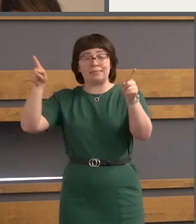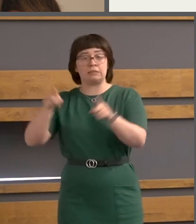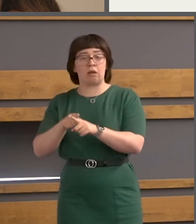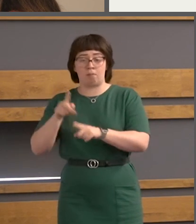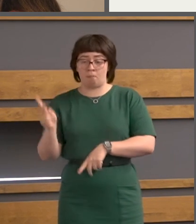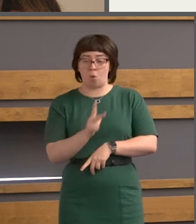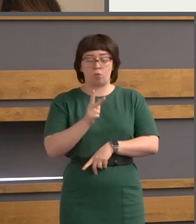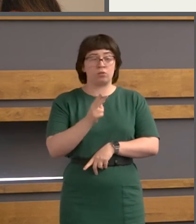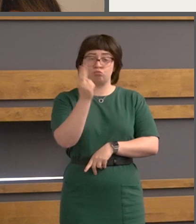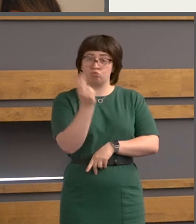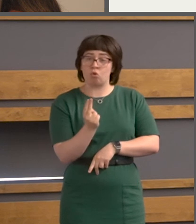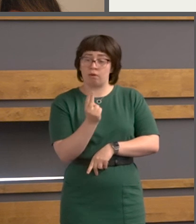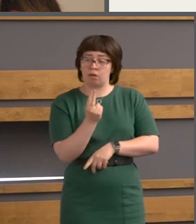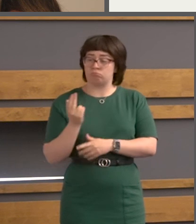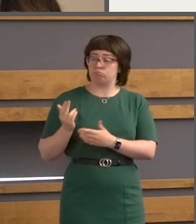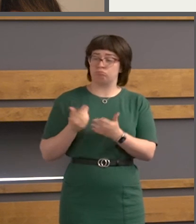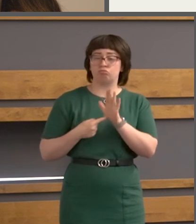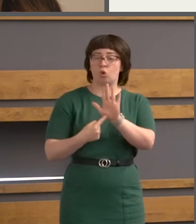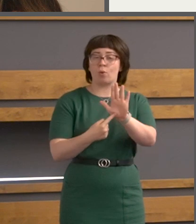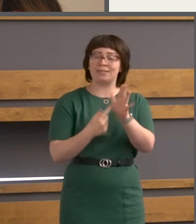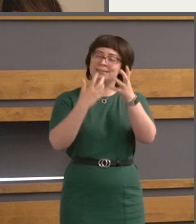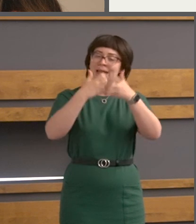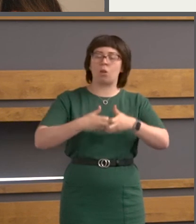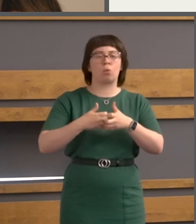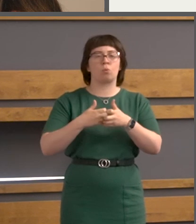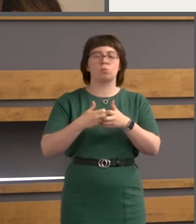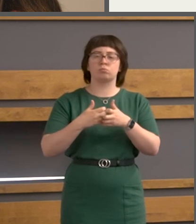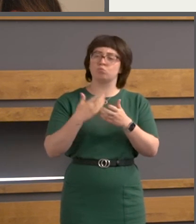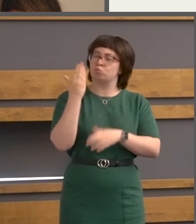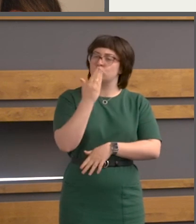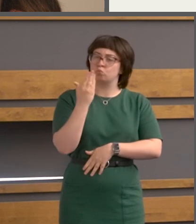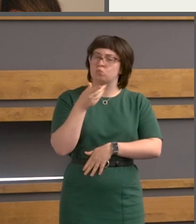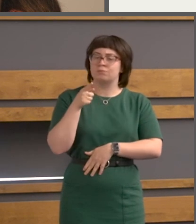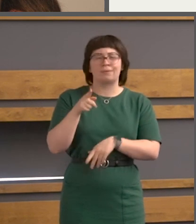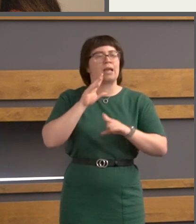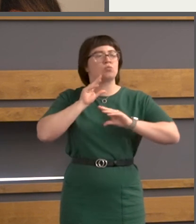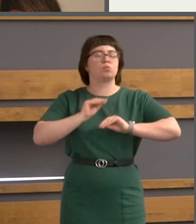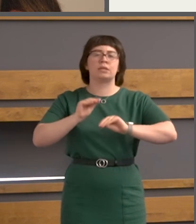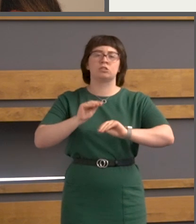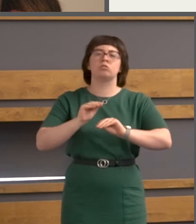So drawing was introduced in these kind of technical schools and, you know, the kind of education that was...